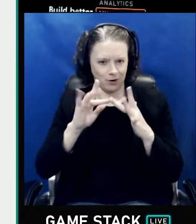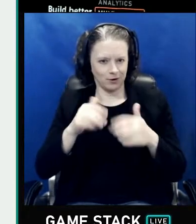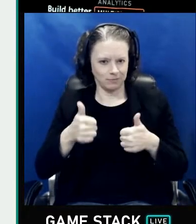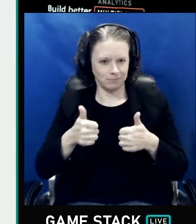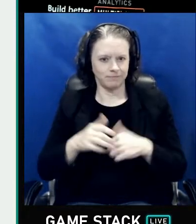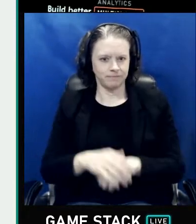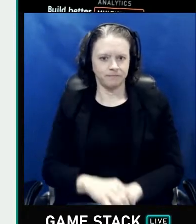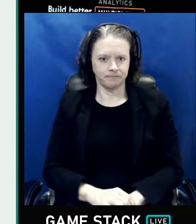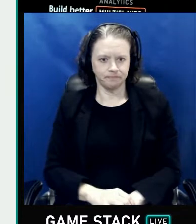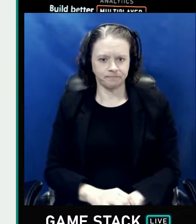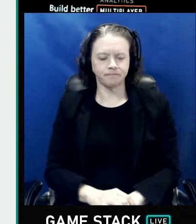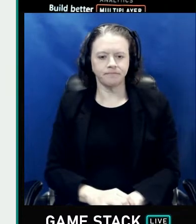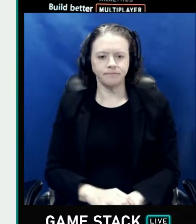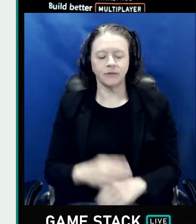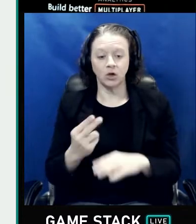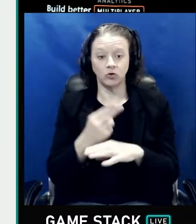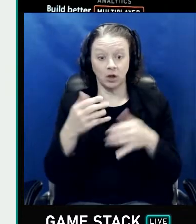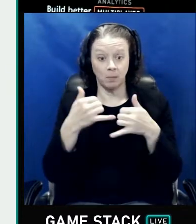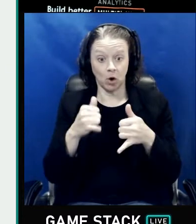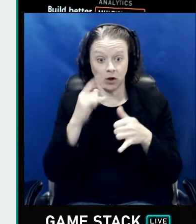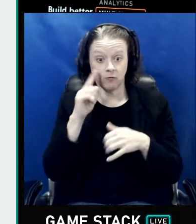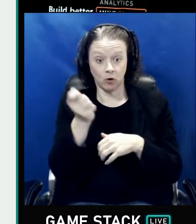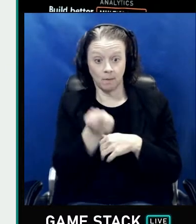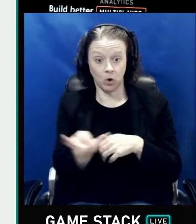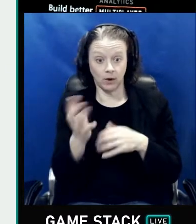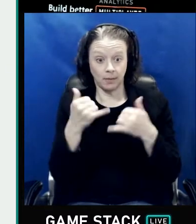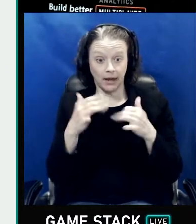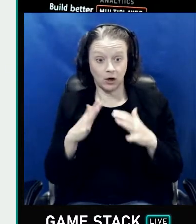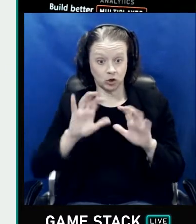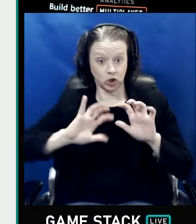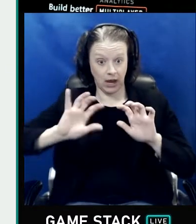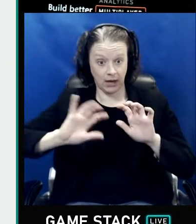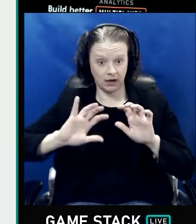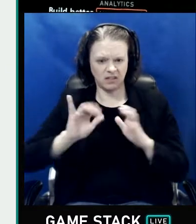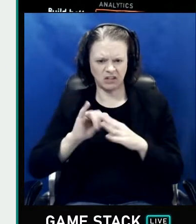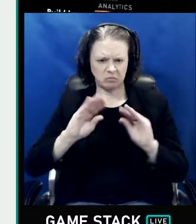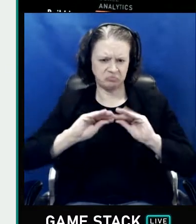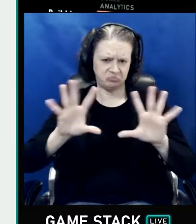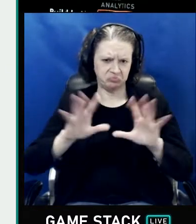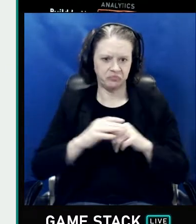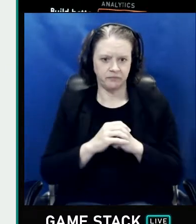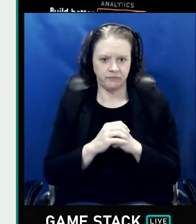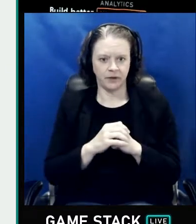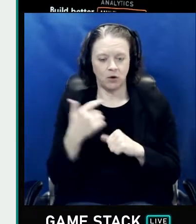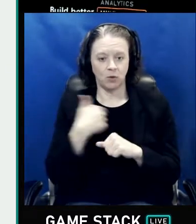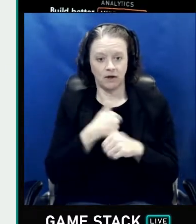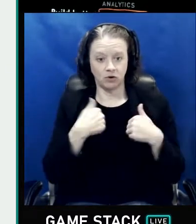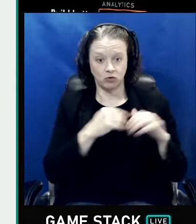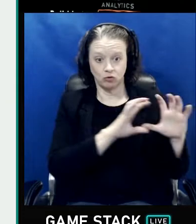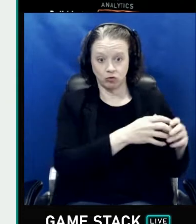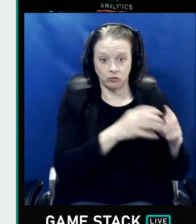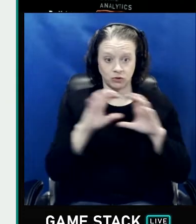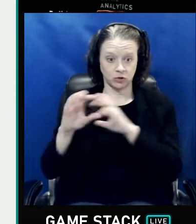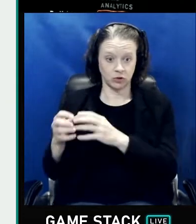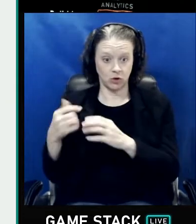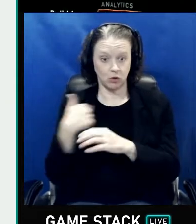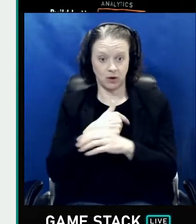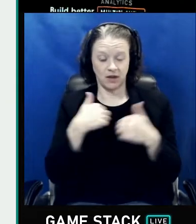Using Party for multiplayer chat, this is also straightforward. We have our two groups here. We've created two Party networks. One is